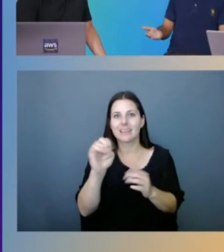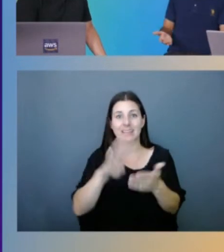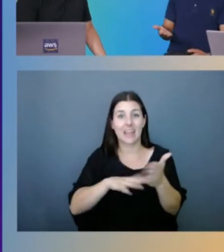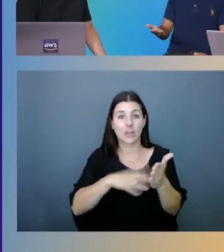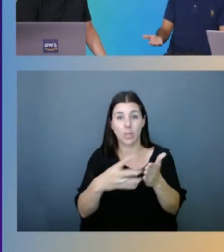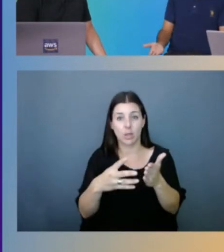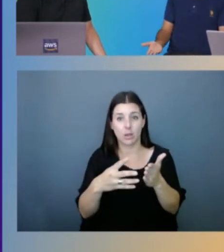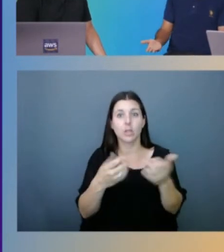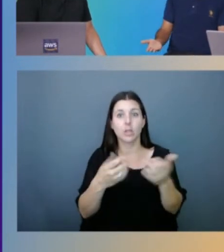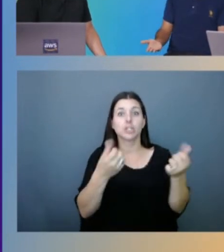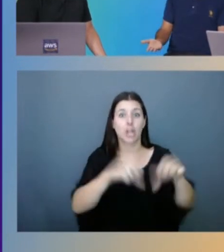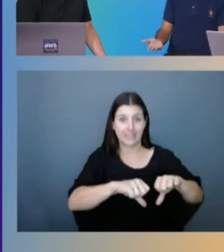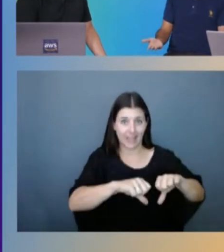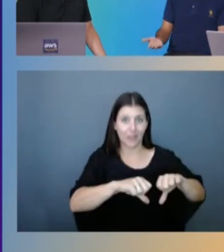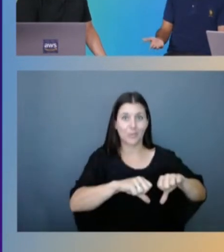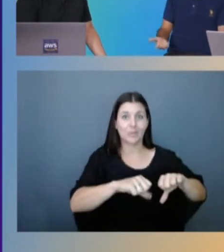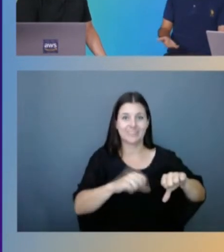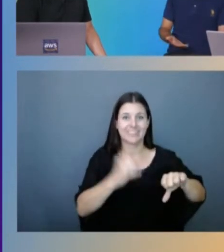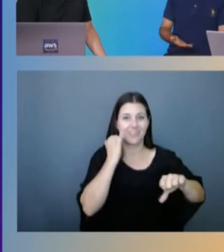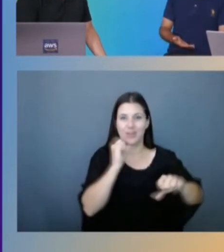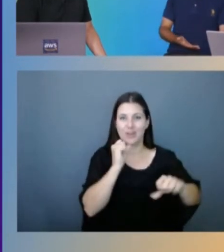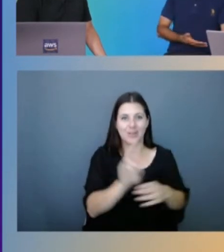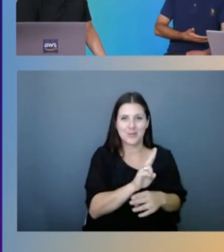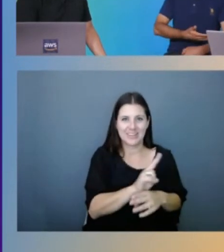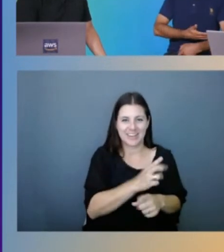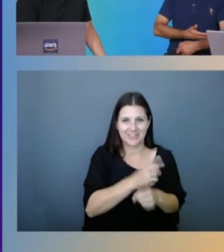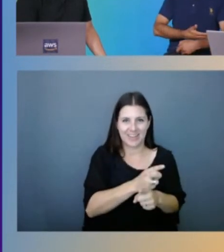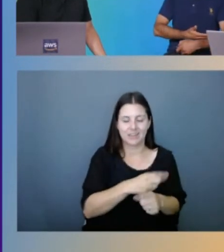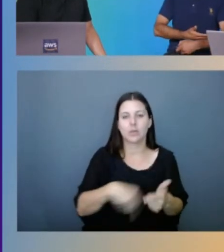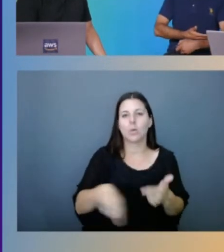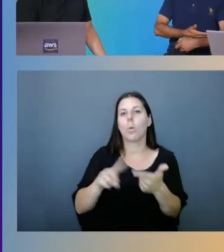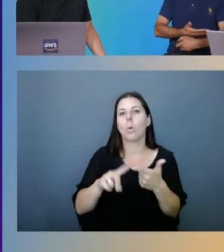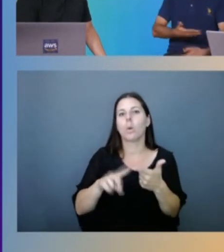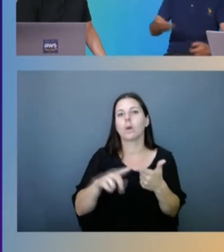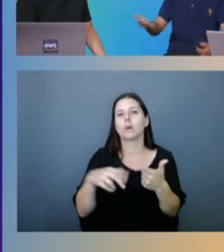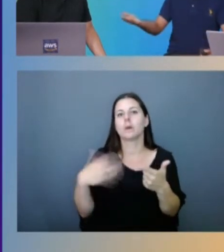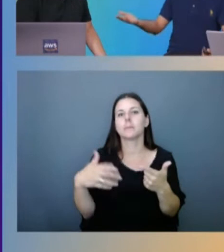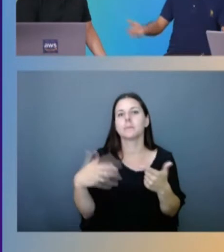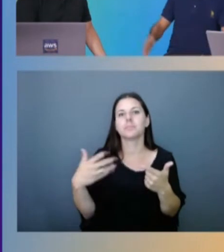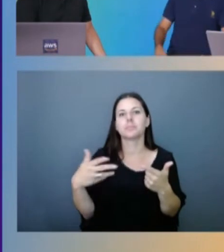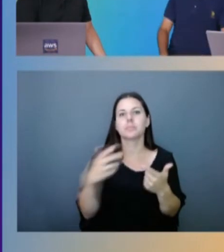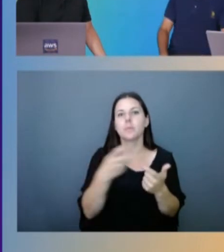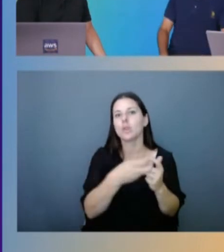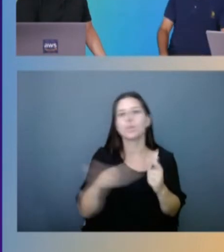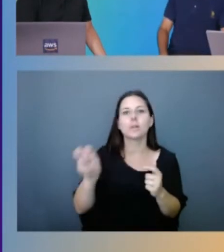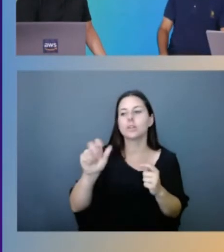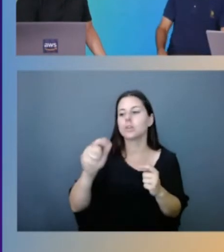when it is not in use, right? Or, you switch to the Graviton-based instances,